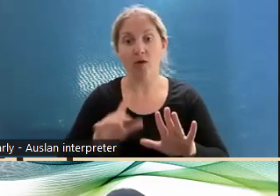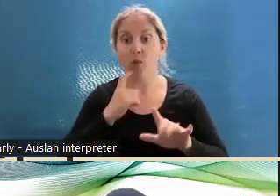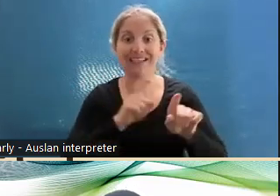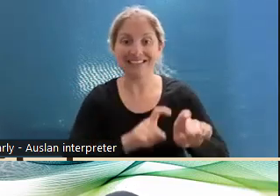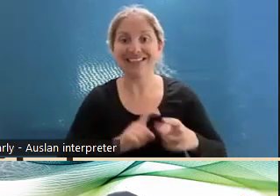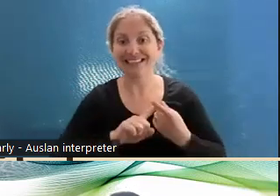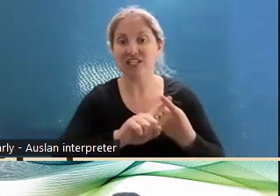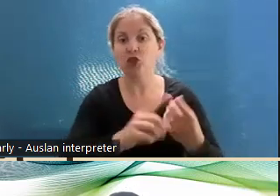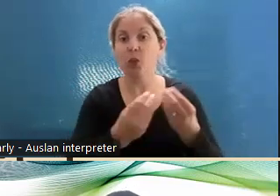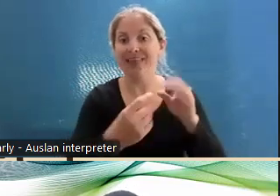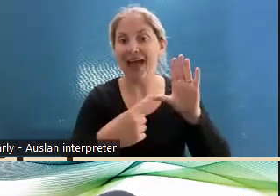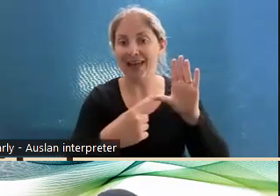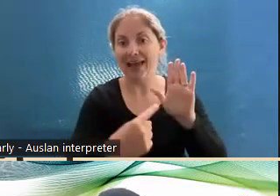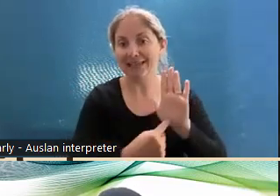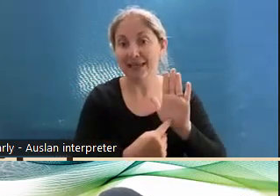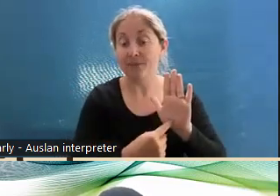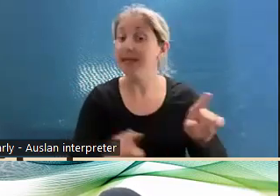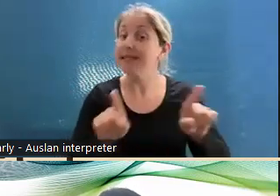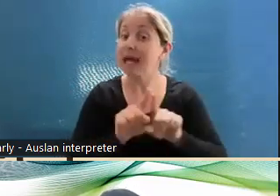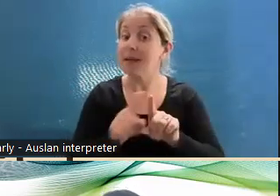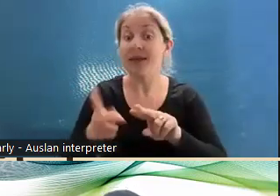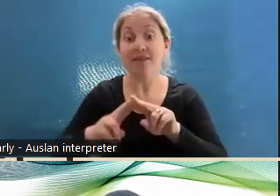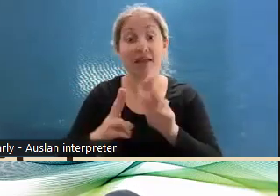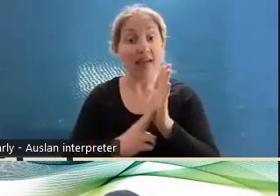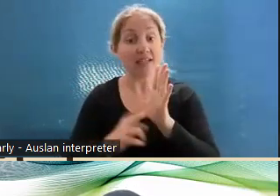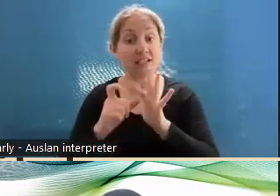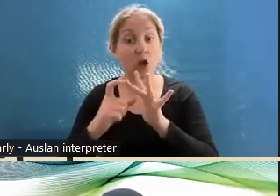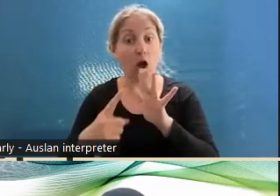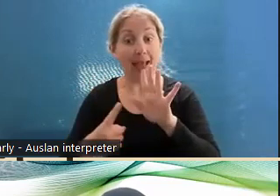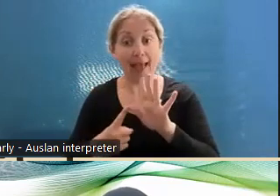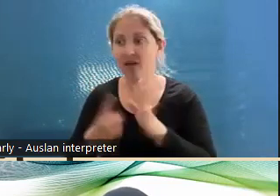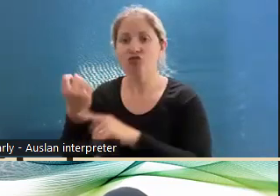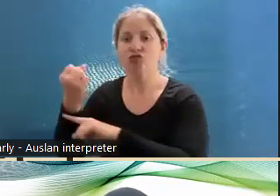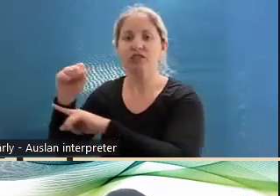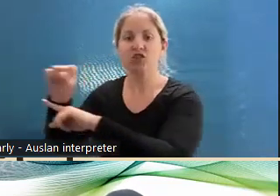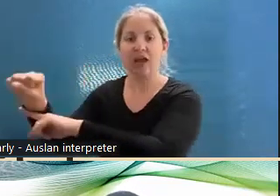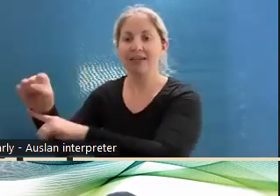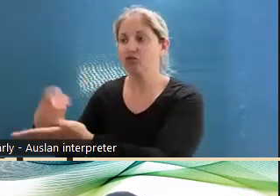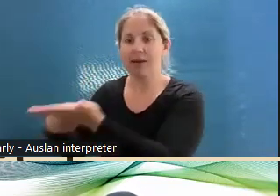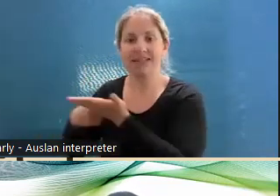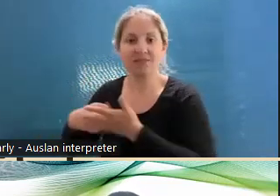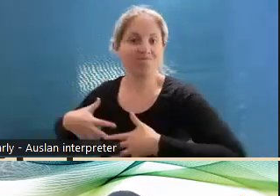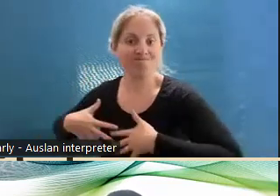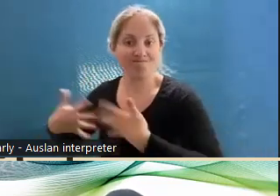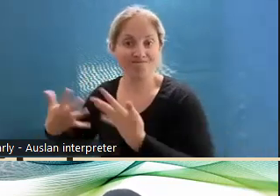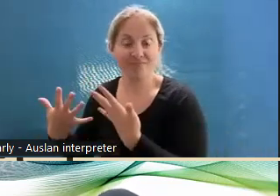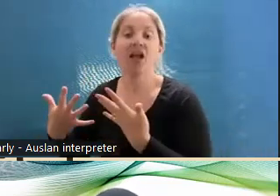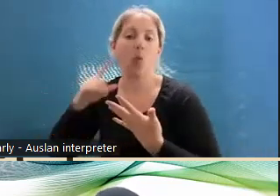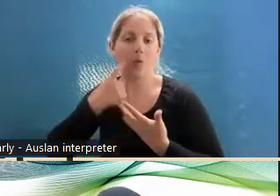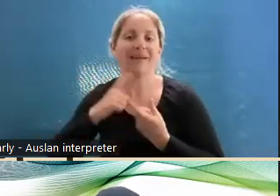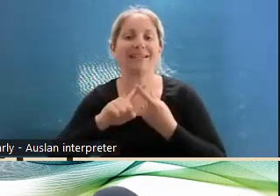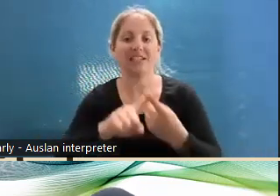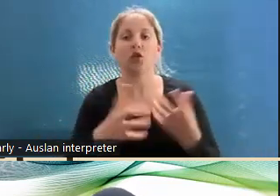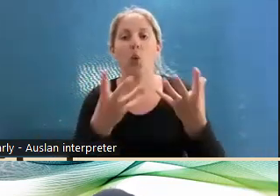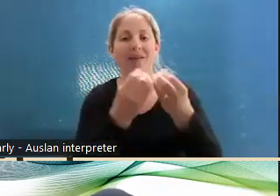Similarly, if the NDIA rejects the recommendation, the matter will continue at the AAT and will